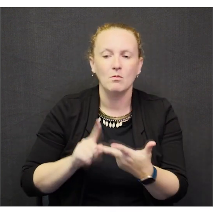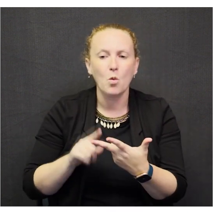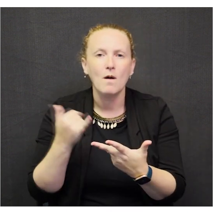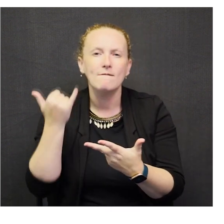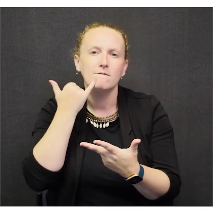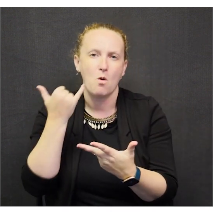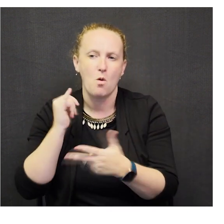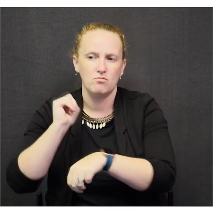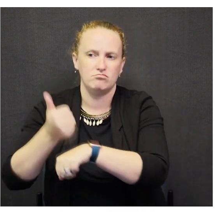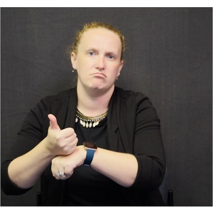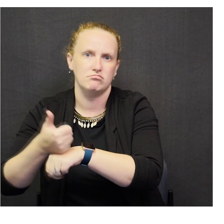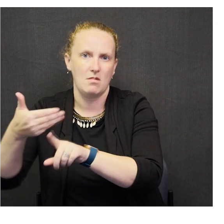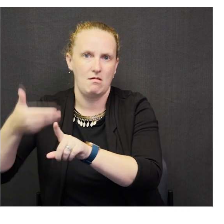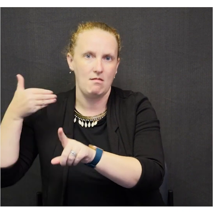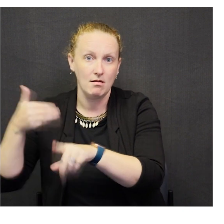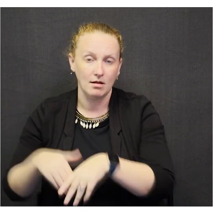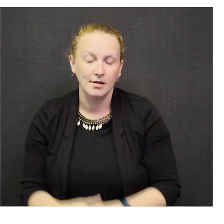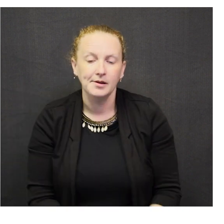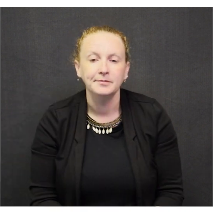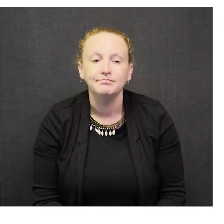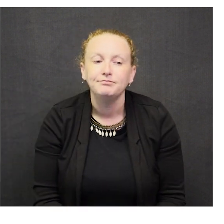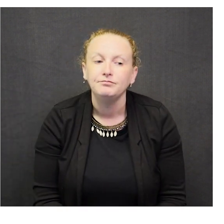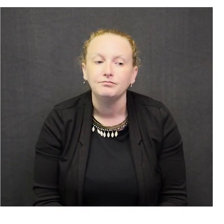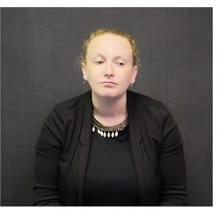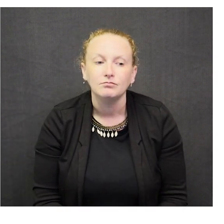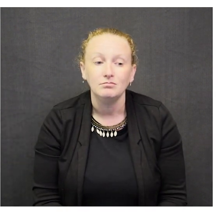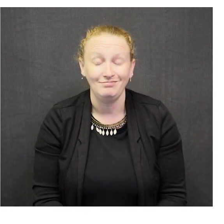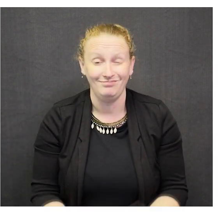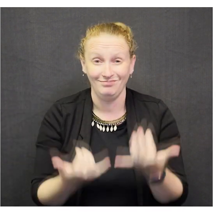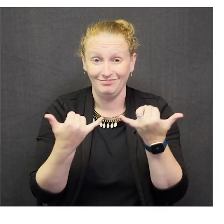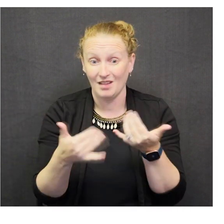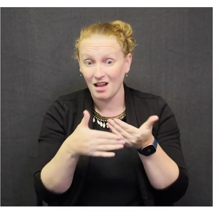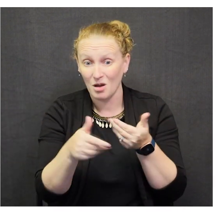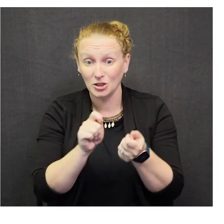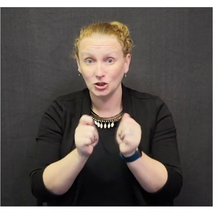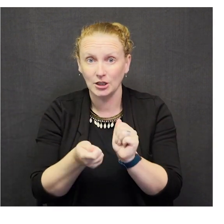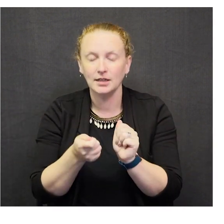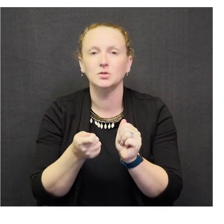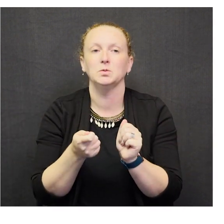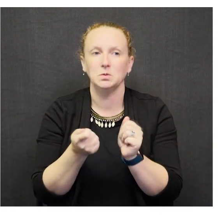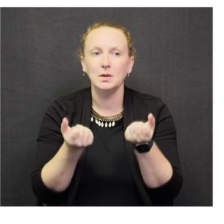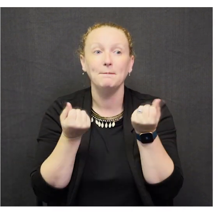I think what changed is that right now, many of the providers they're not on campus and